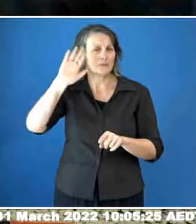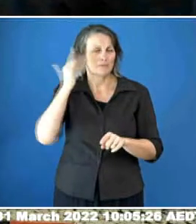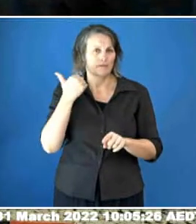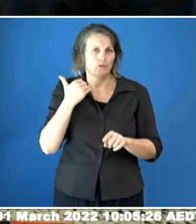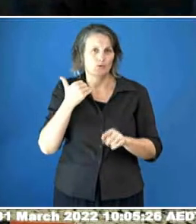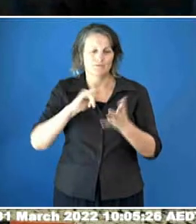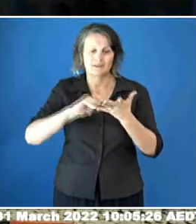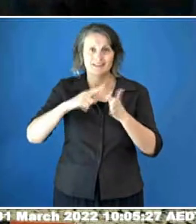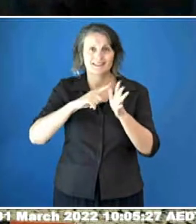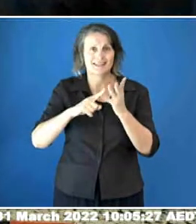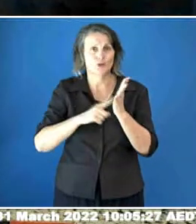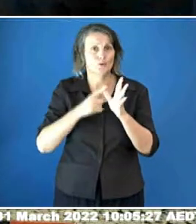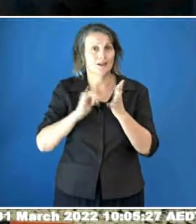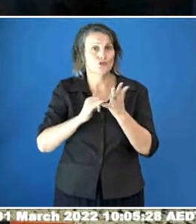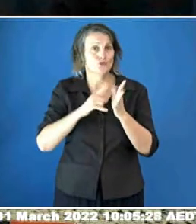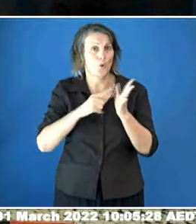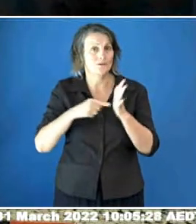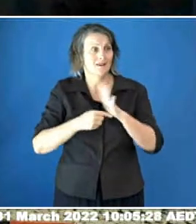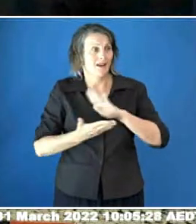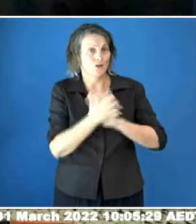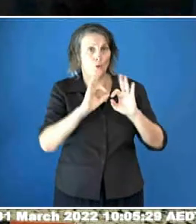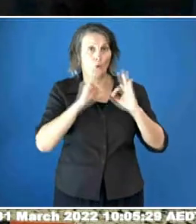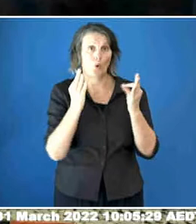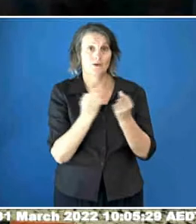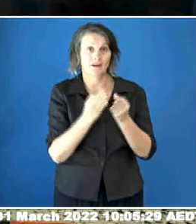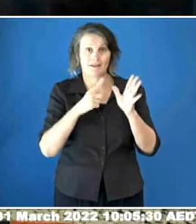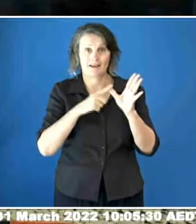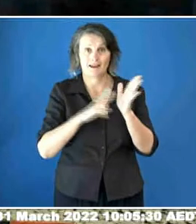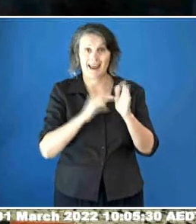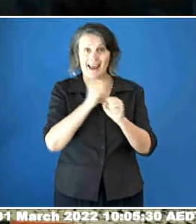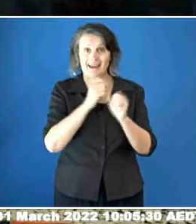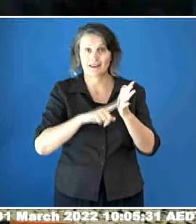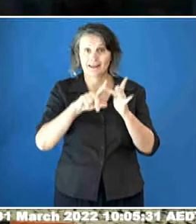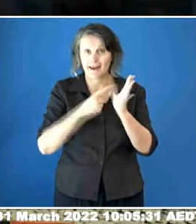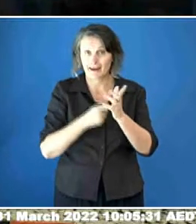Queensland. Niky and her mum will tell you about what happened when Niky and her father